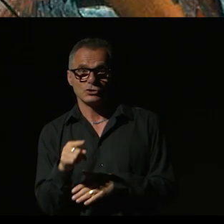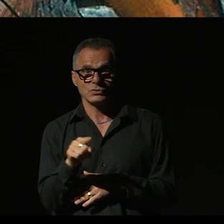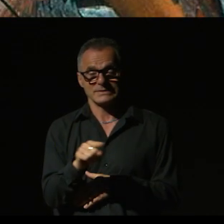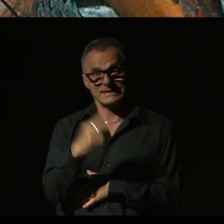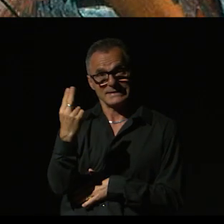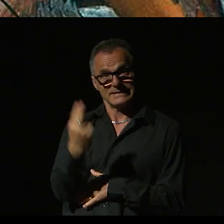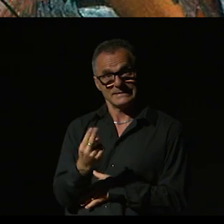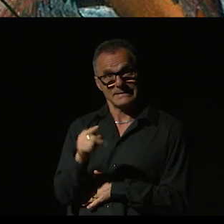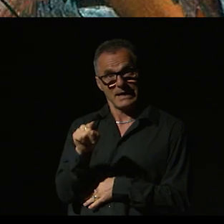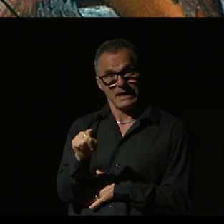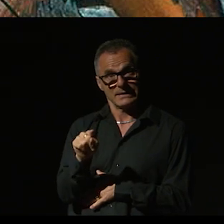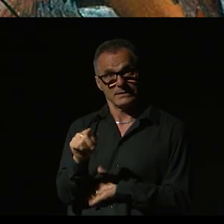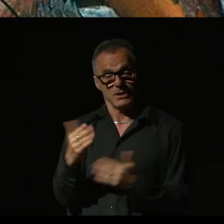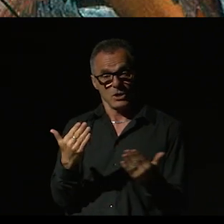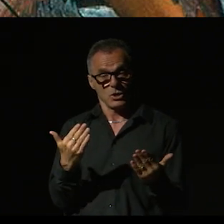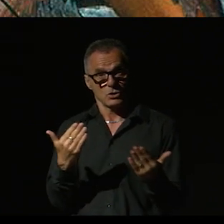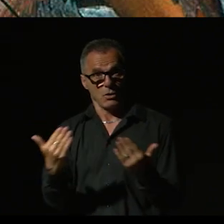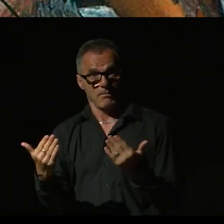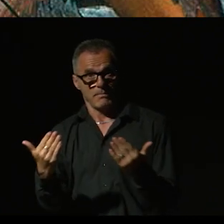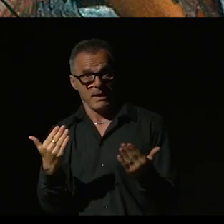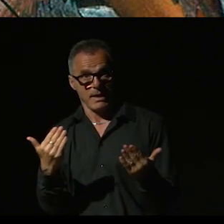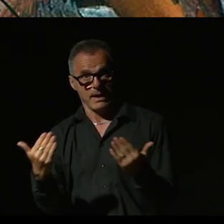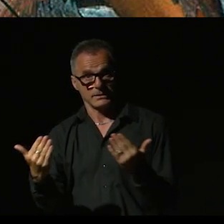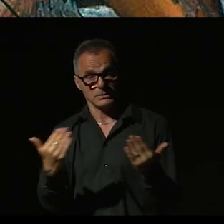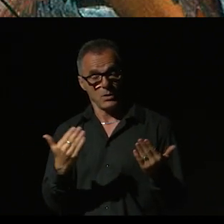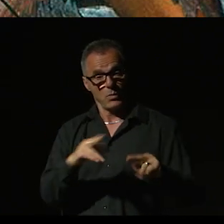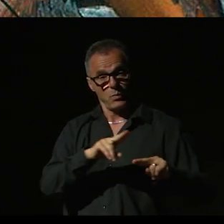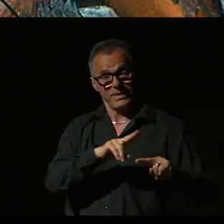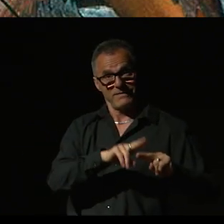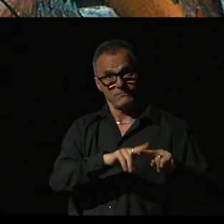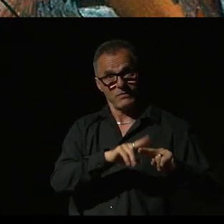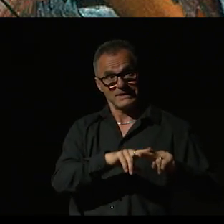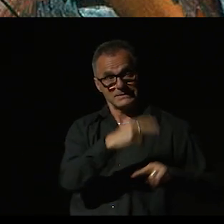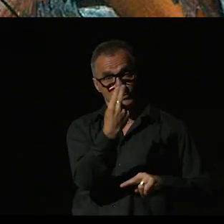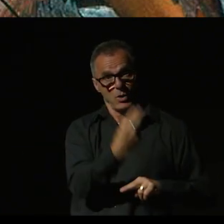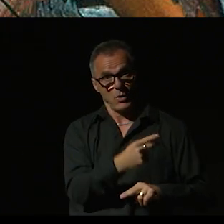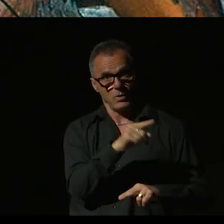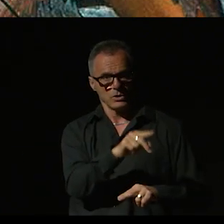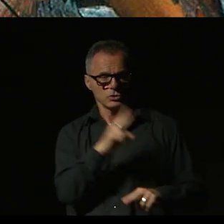Comparison with the executed fresco reveals marked differences